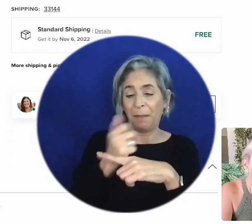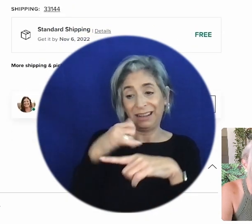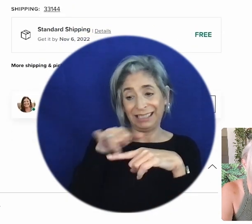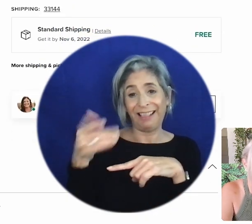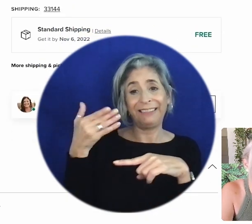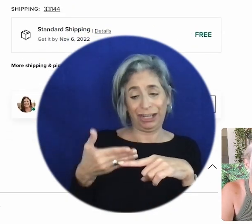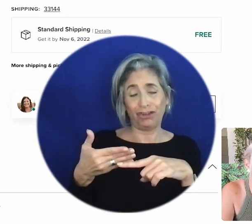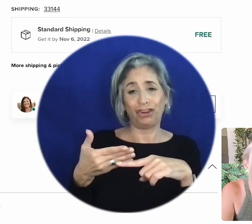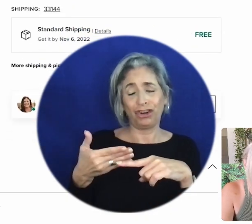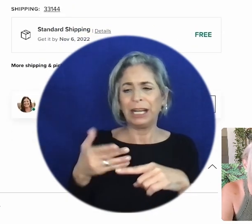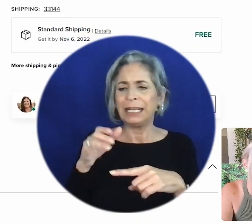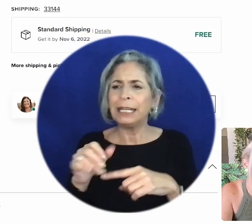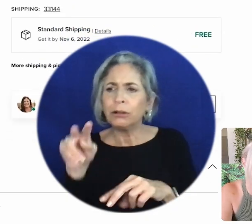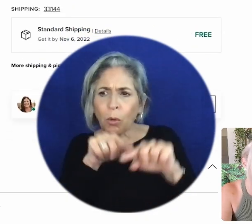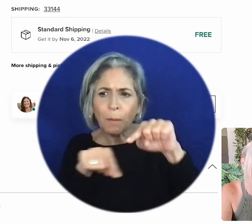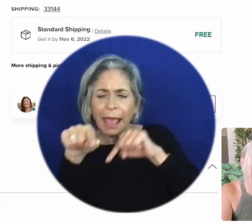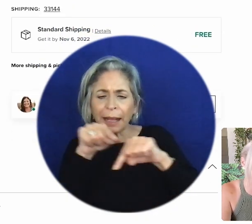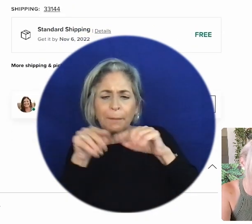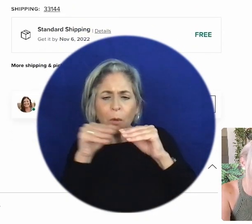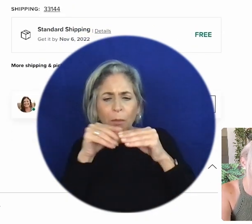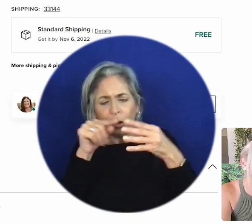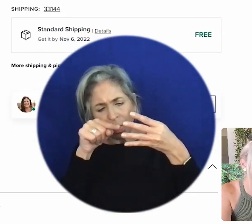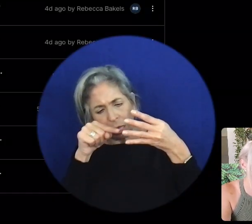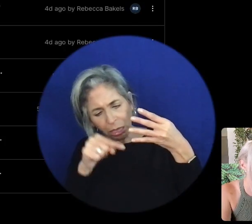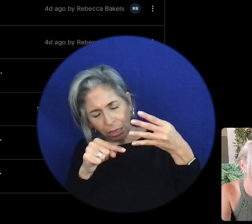Okay yeah, the bug is still here so we need to keep going further back.